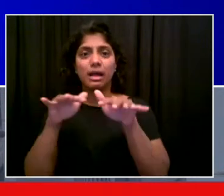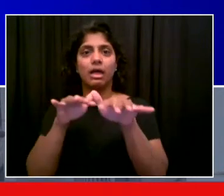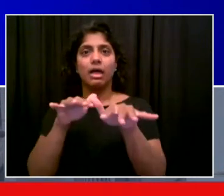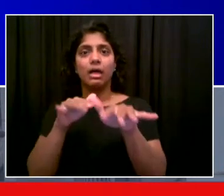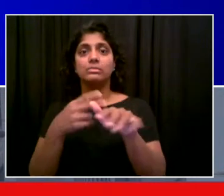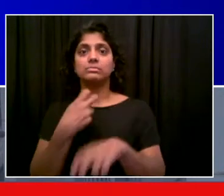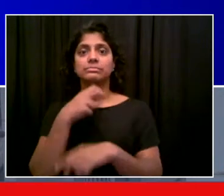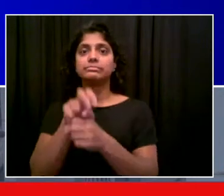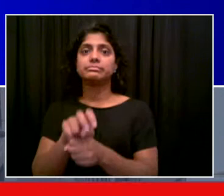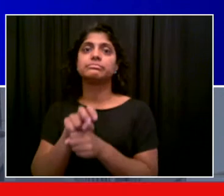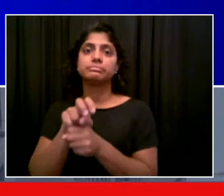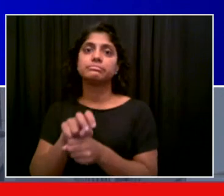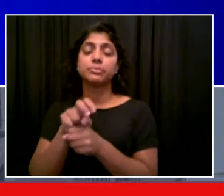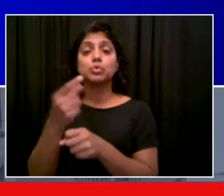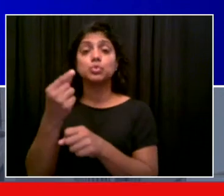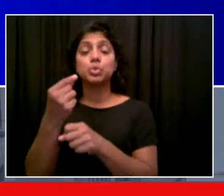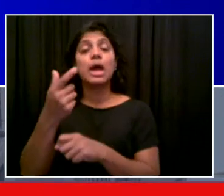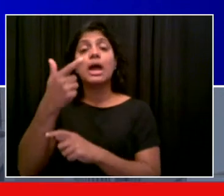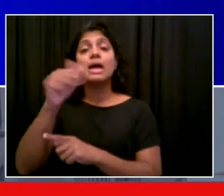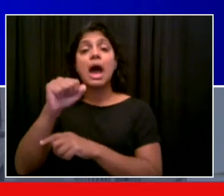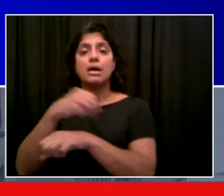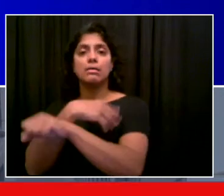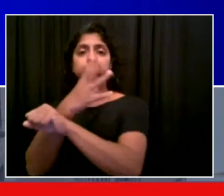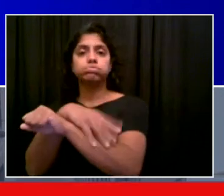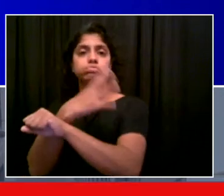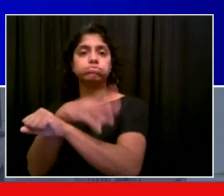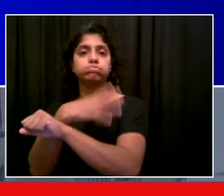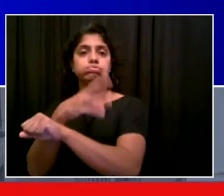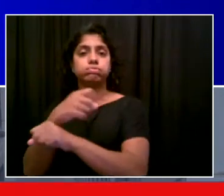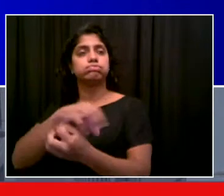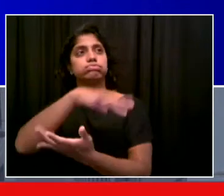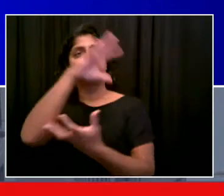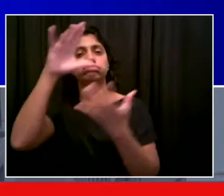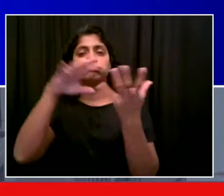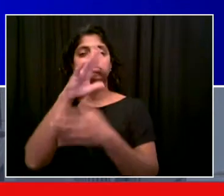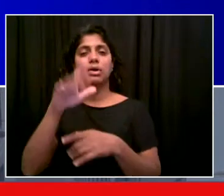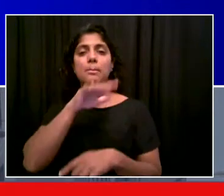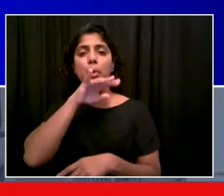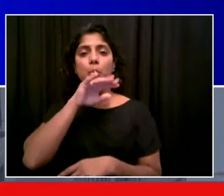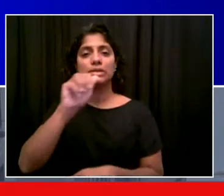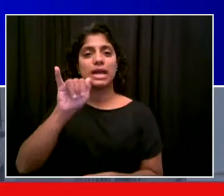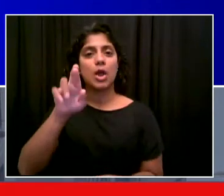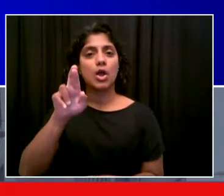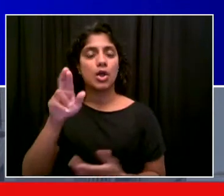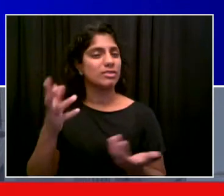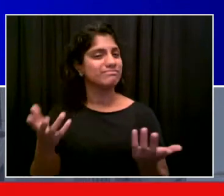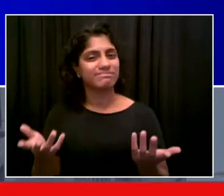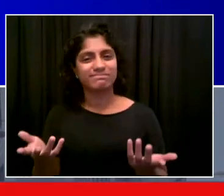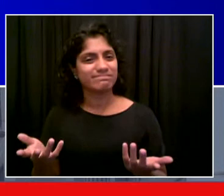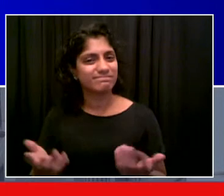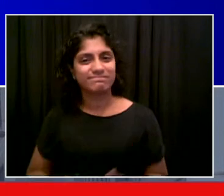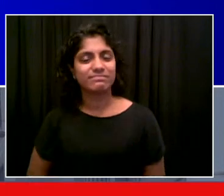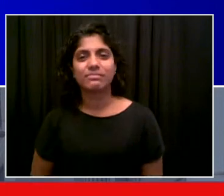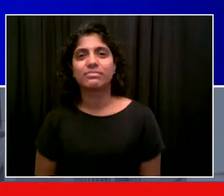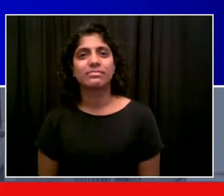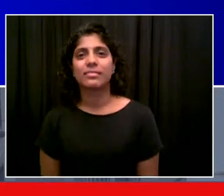MUCH TIME IN THIRE ARCS. THAT'S NOT THE WAY WE WANT ANYONE TO LIVE